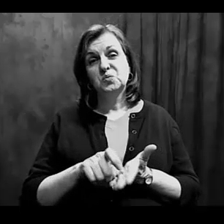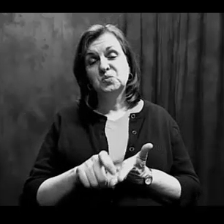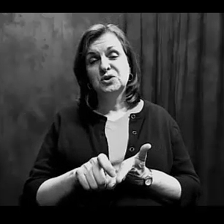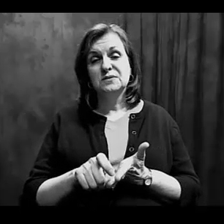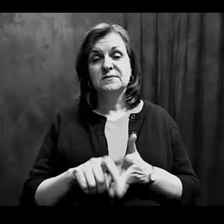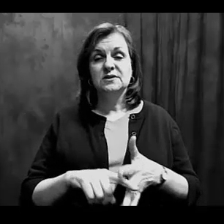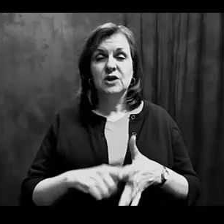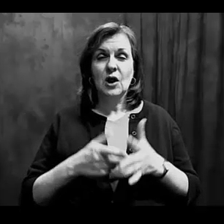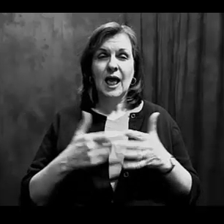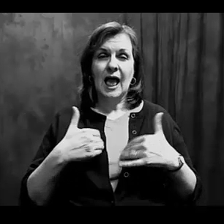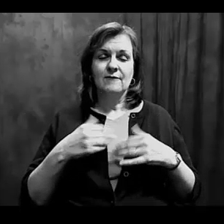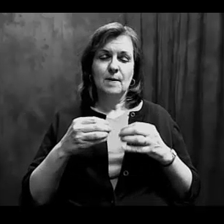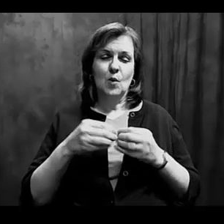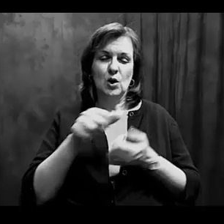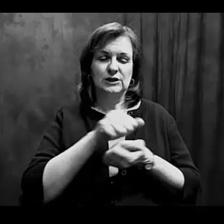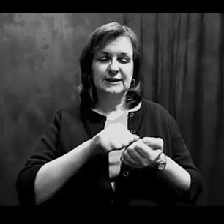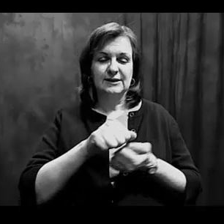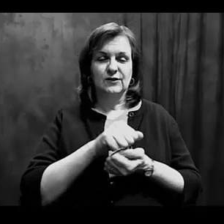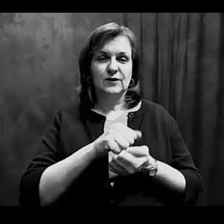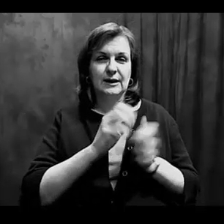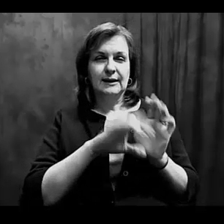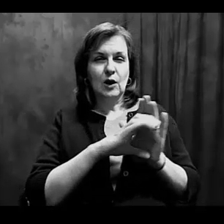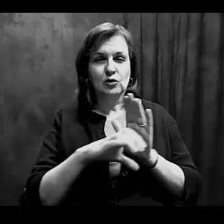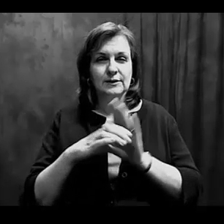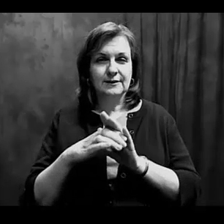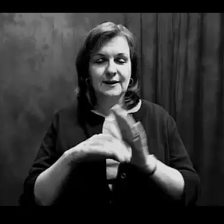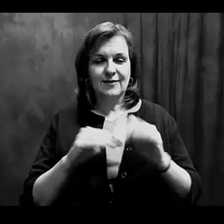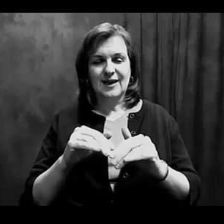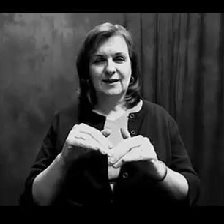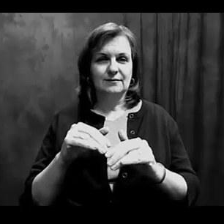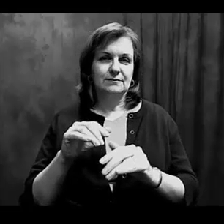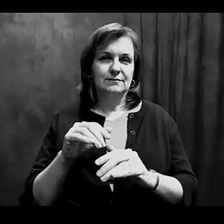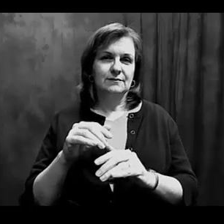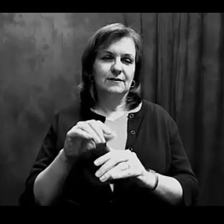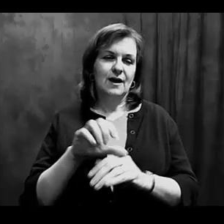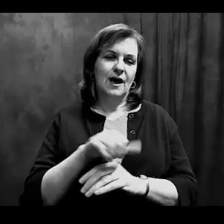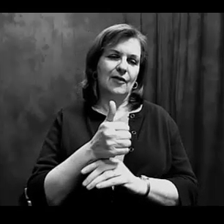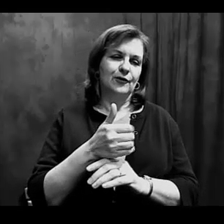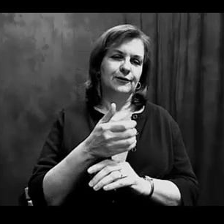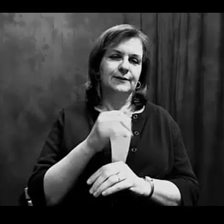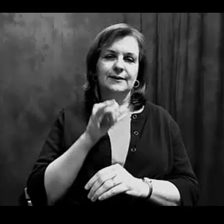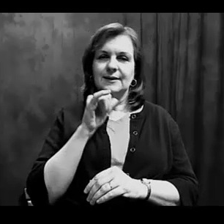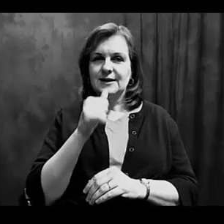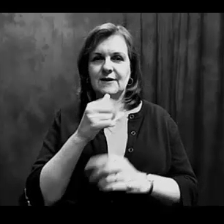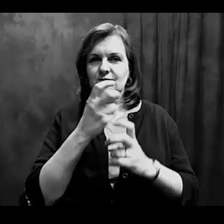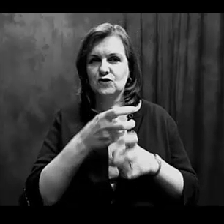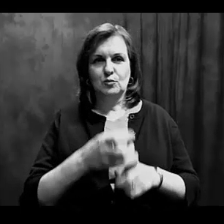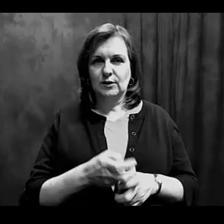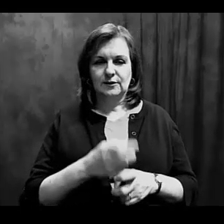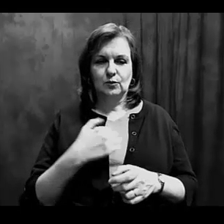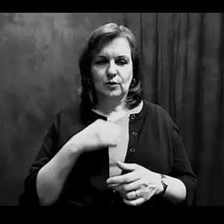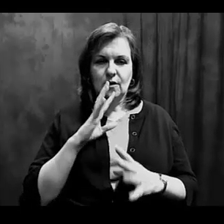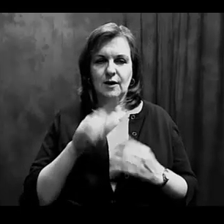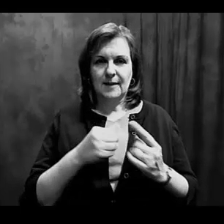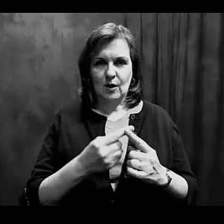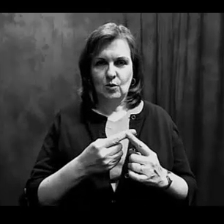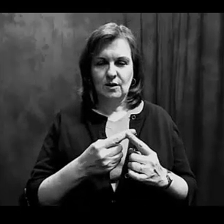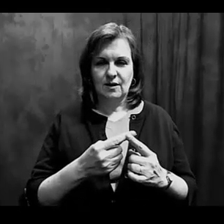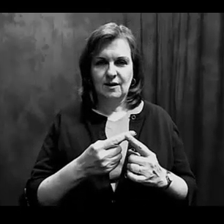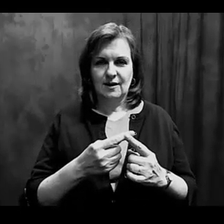have more digestive features spend some of our other invertebrates that we have already talked about